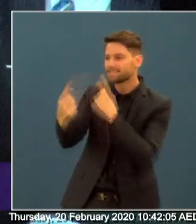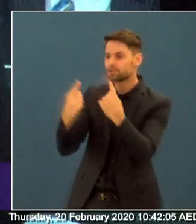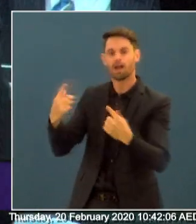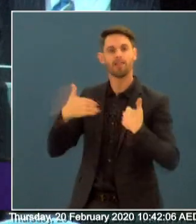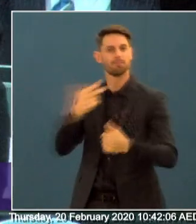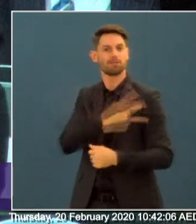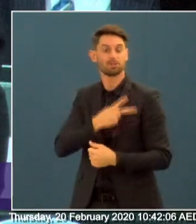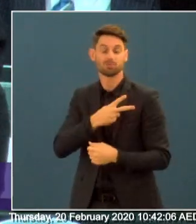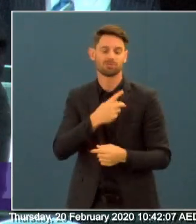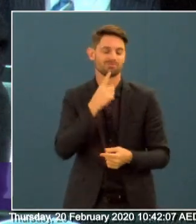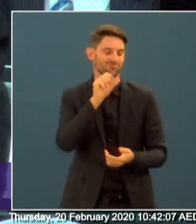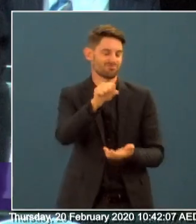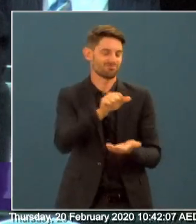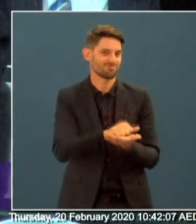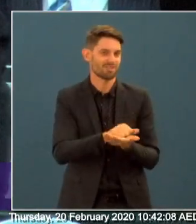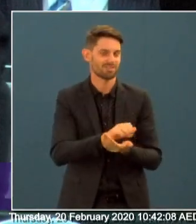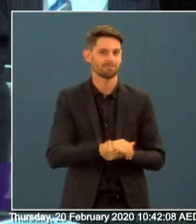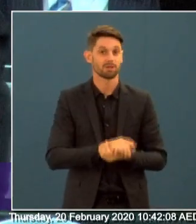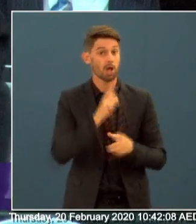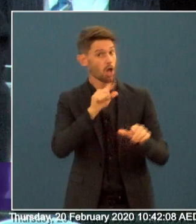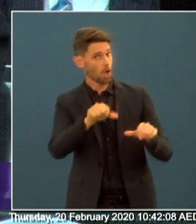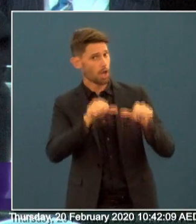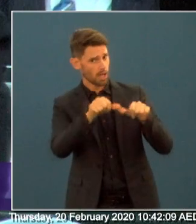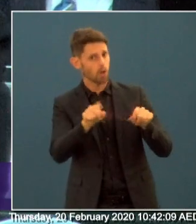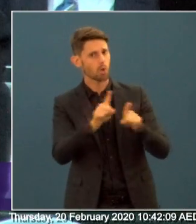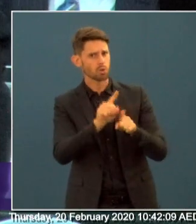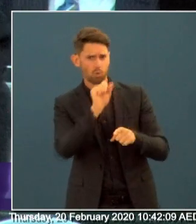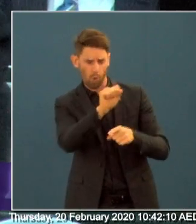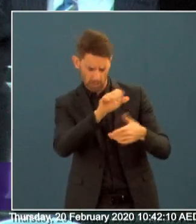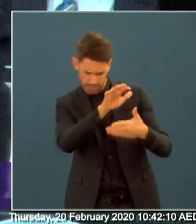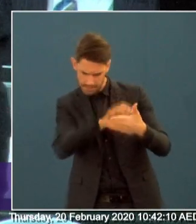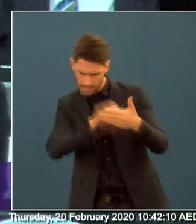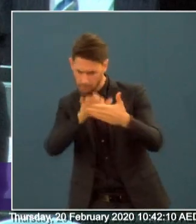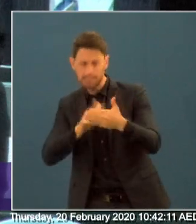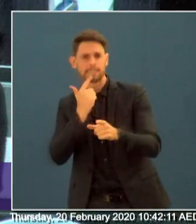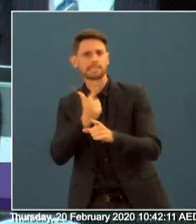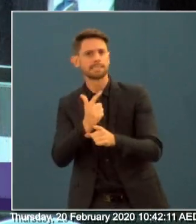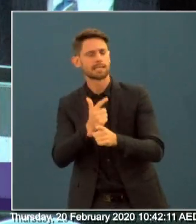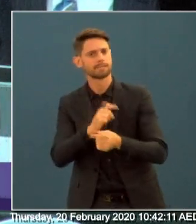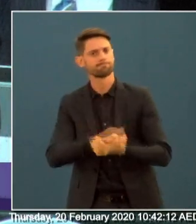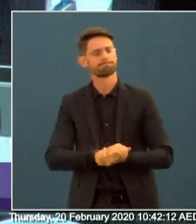raise by way of introduction is the health disparities can be illustrated